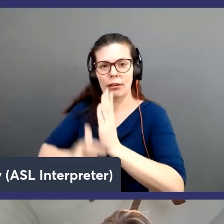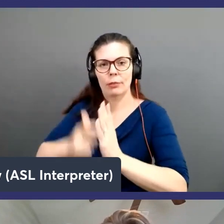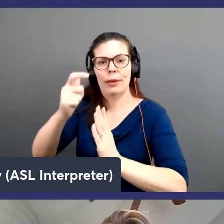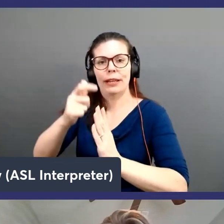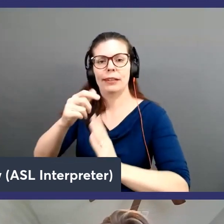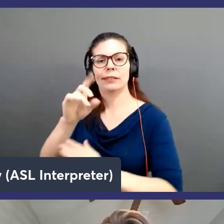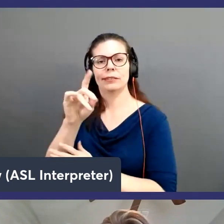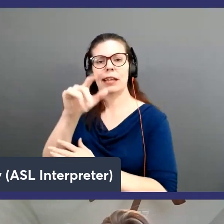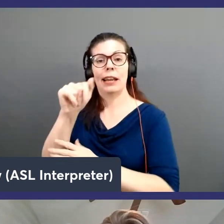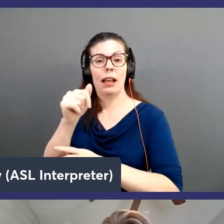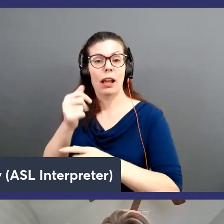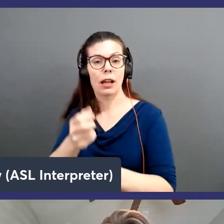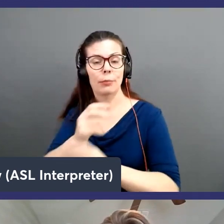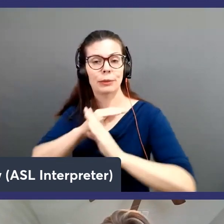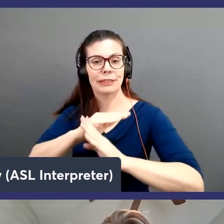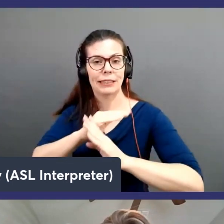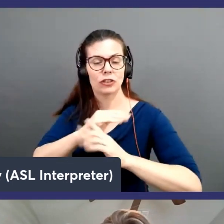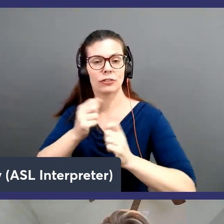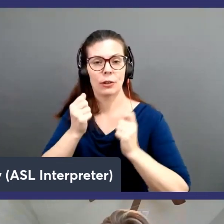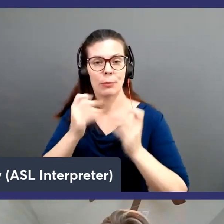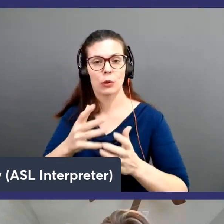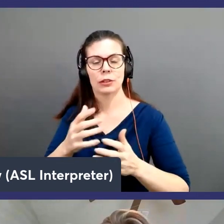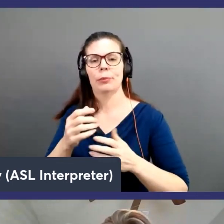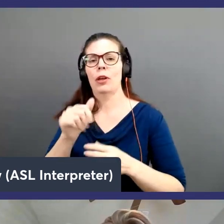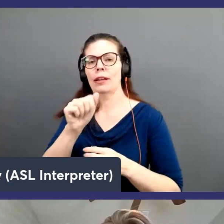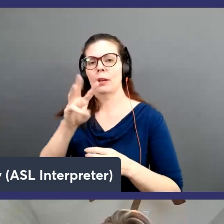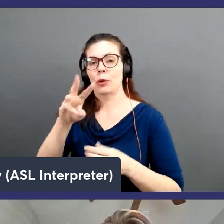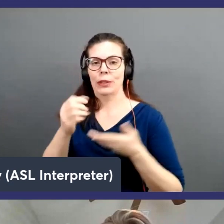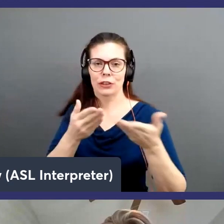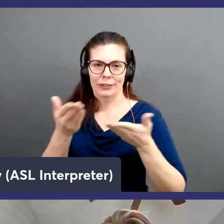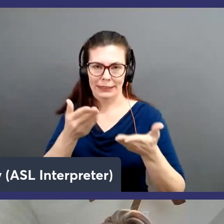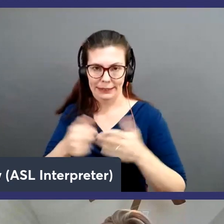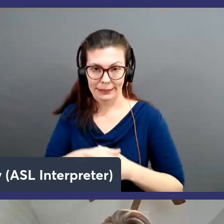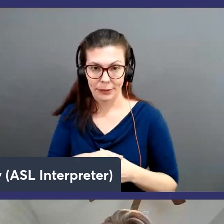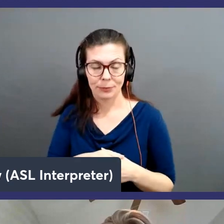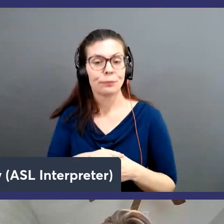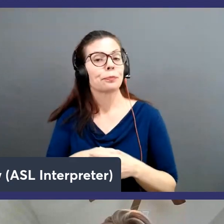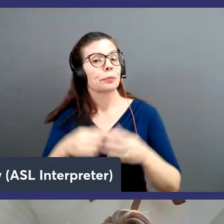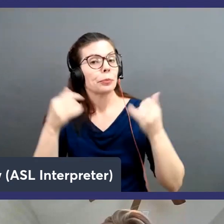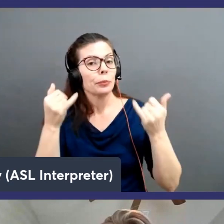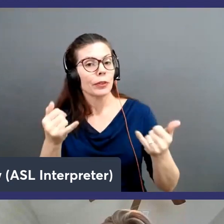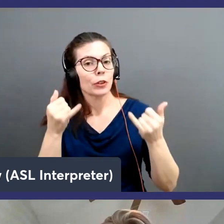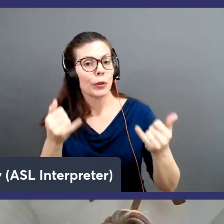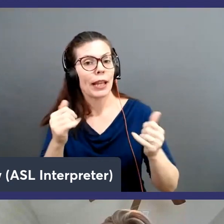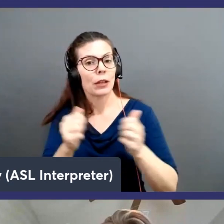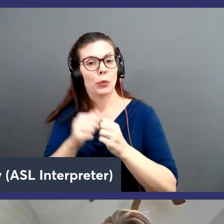across multiple AWS services. And today with this launch,